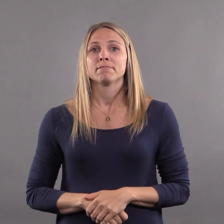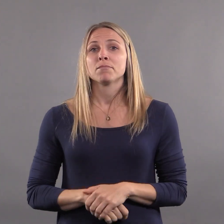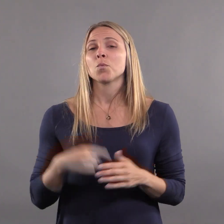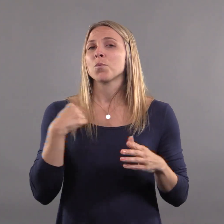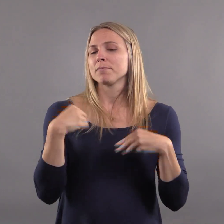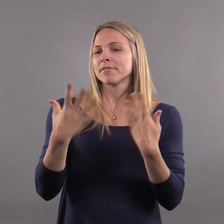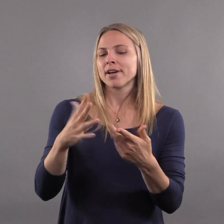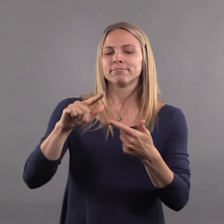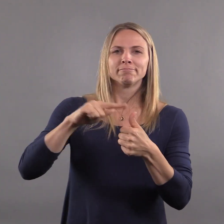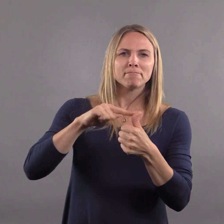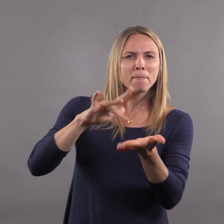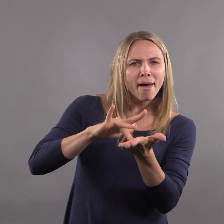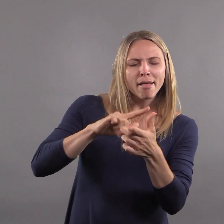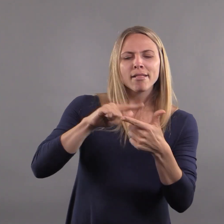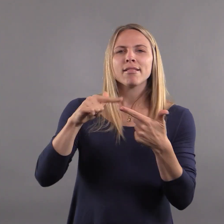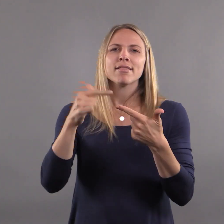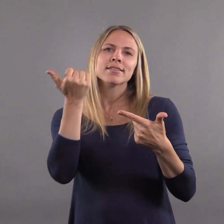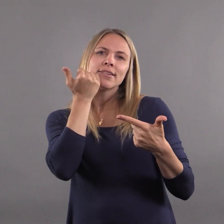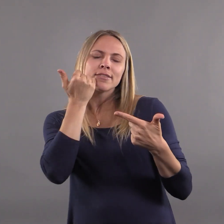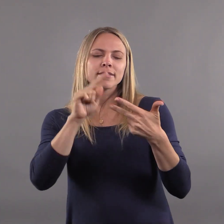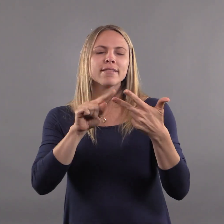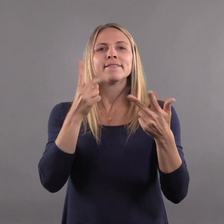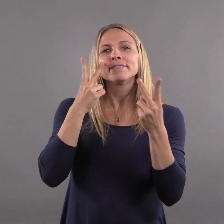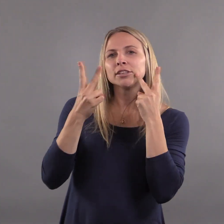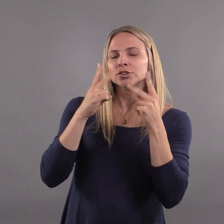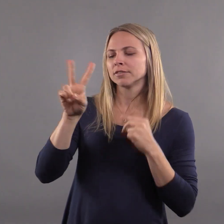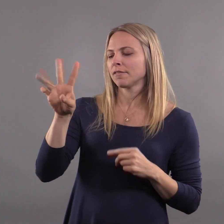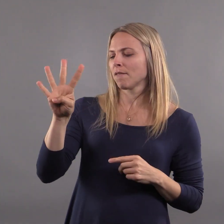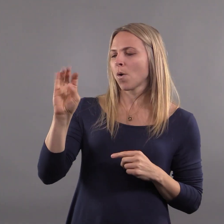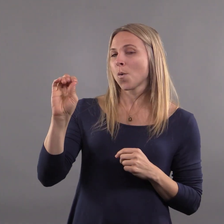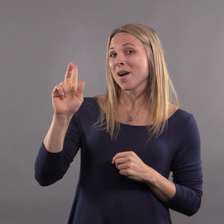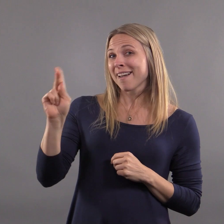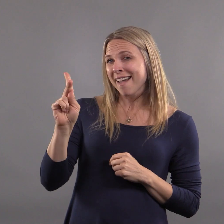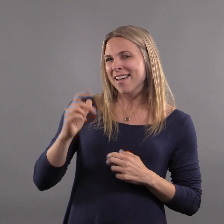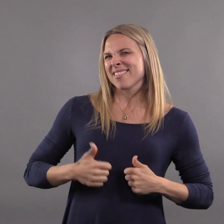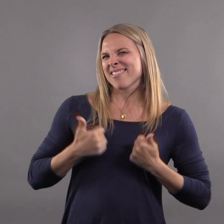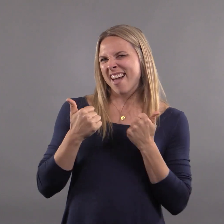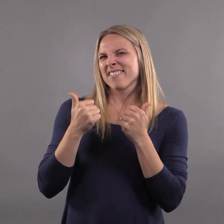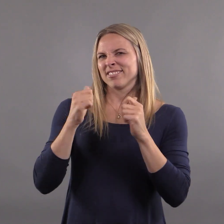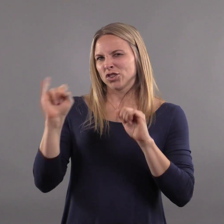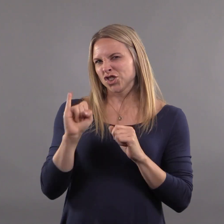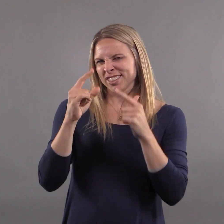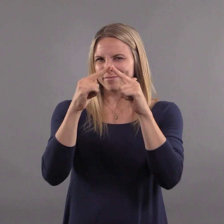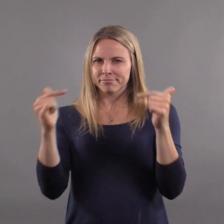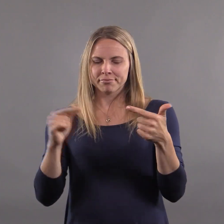DCS provides benefits, including medical, dental, vision, 401K, life insurance,